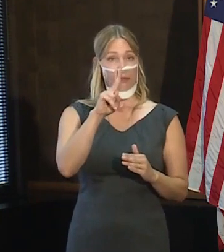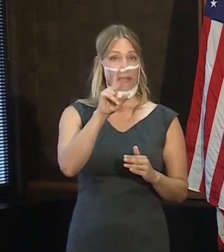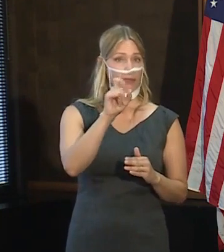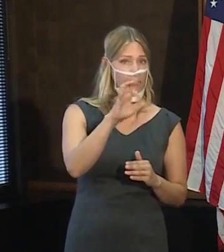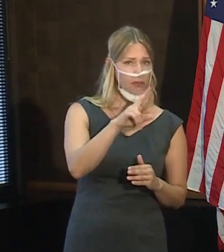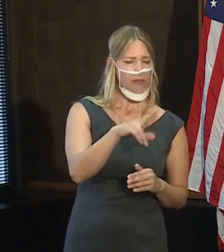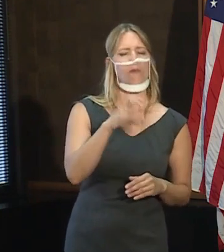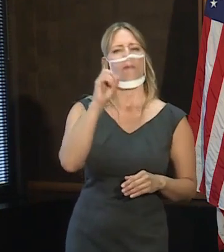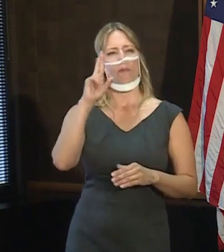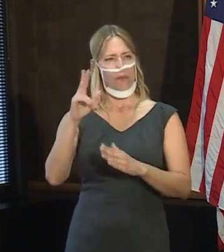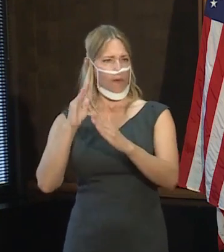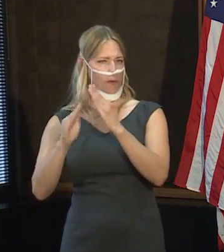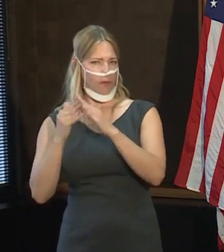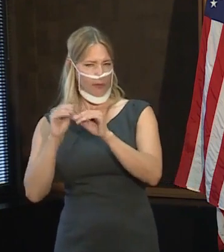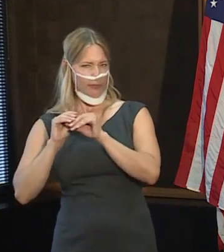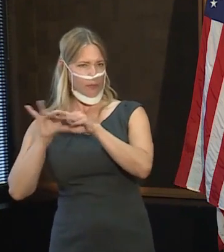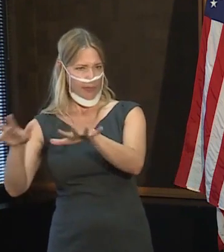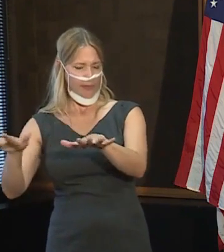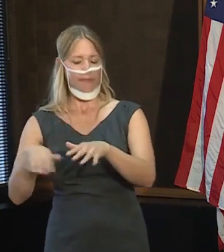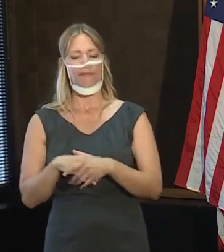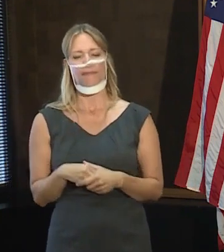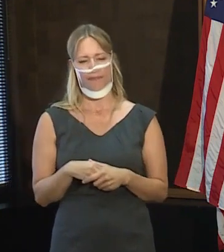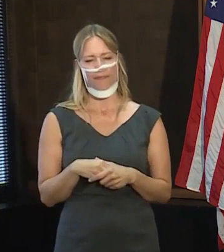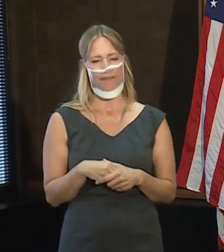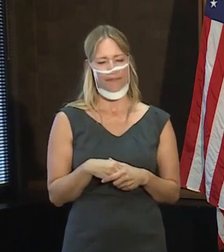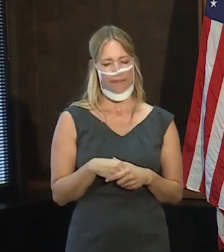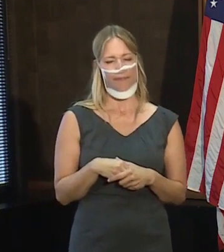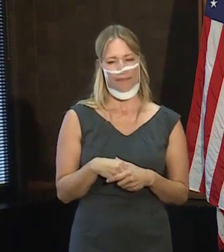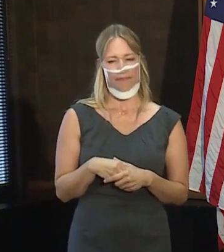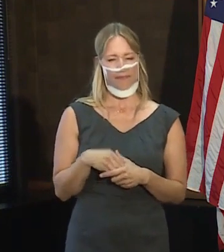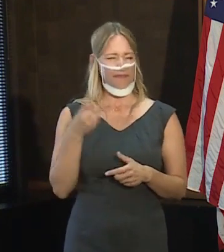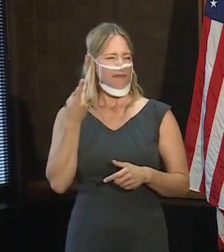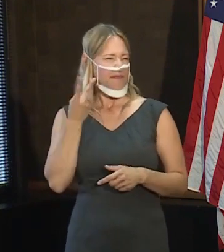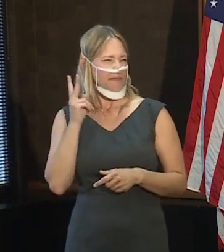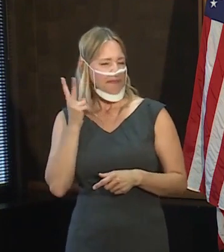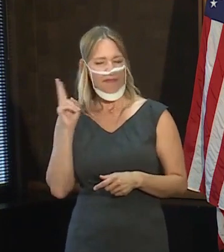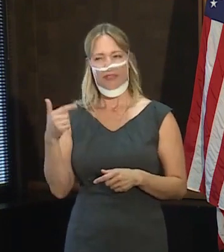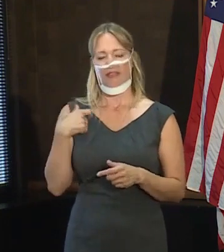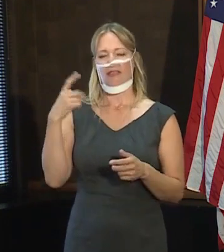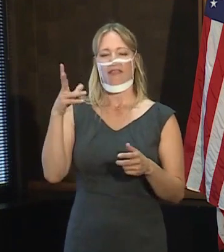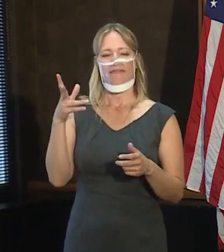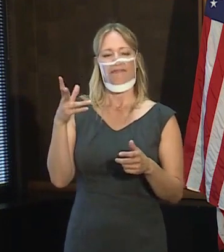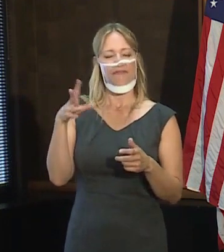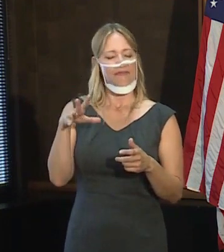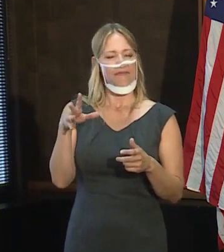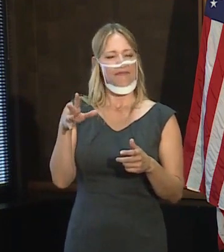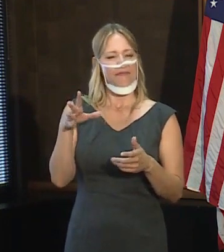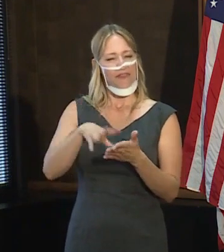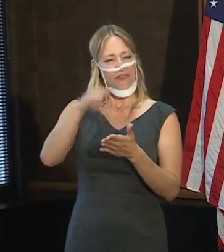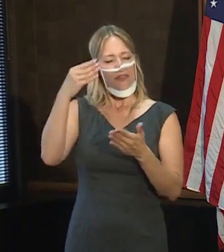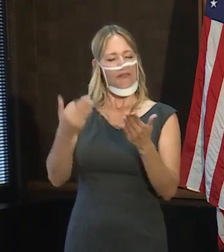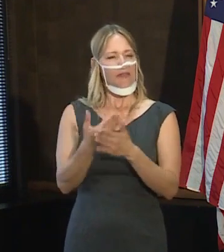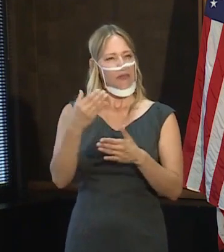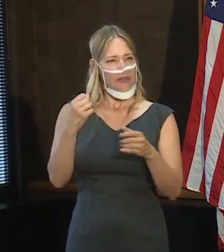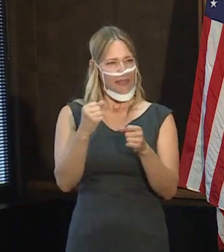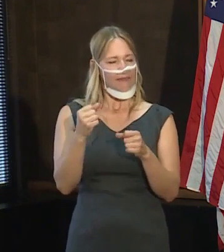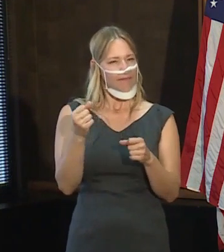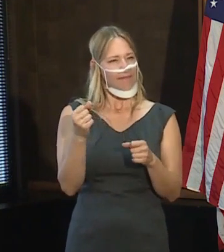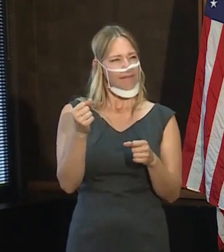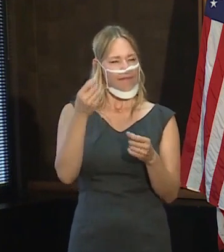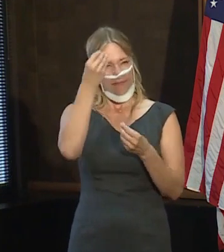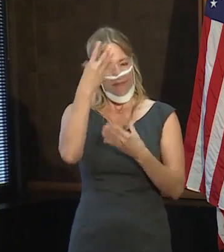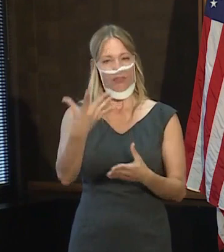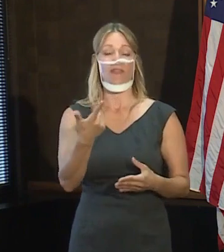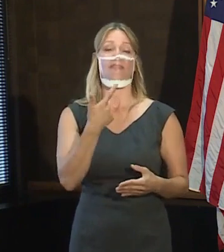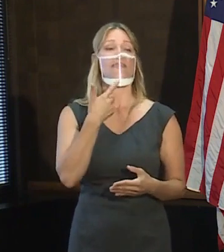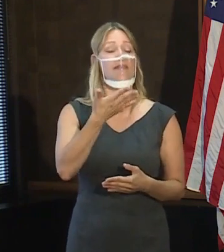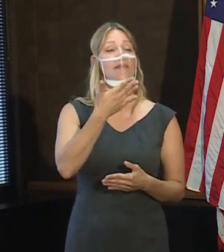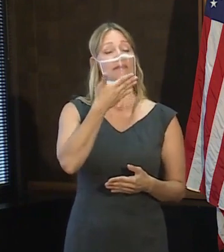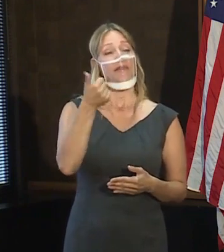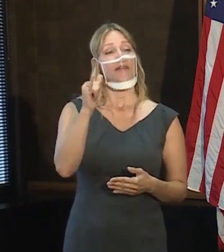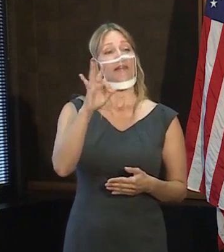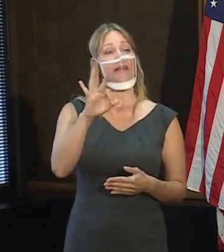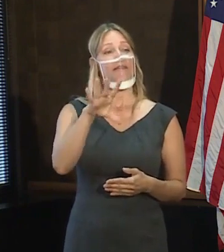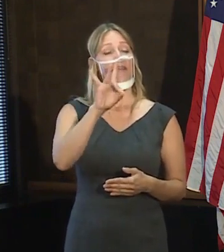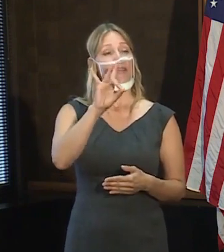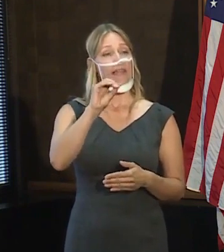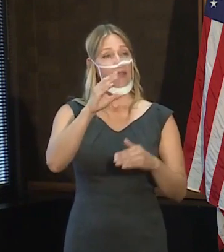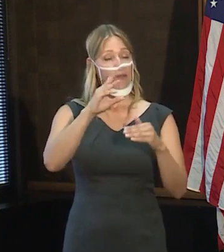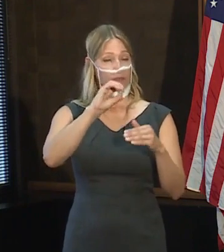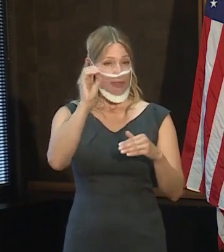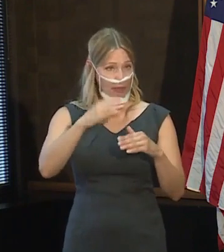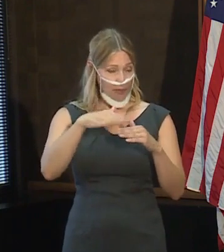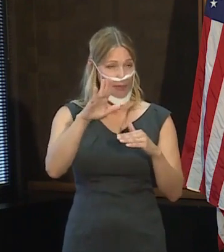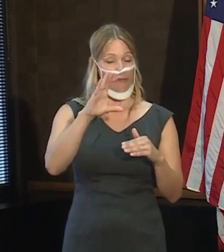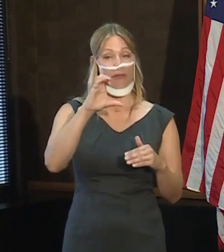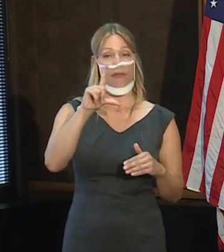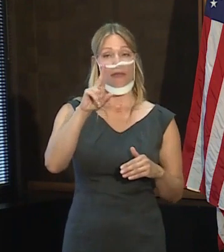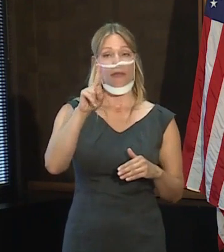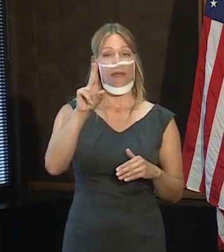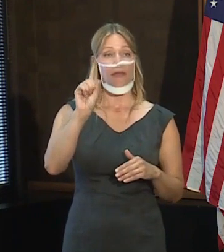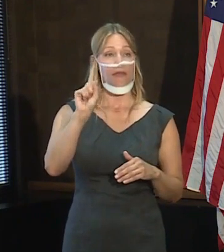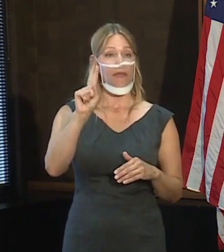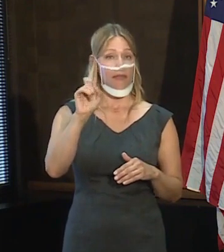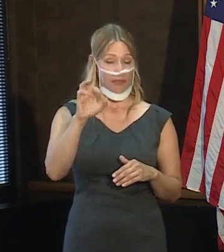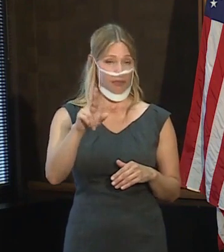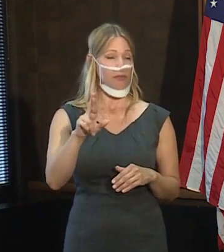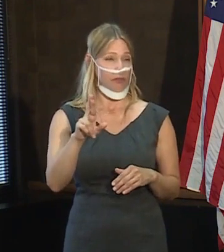IS IT WHAT WE ARE SEEING IN OUR COMMUNITY CLUSTERS OR DUE TO COMMUNITY SPREAD A I HEARD SOME INTERESTING STATISTIC THE OTHER DAY THAT REALLY IT WOULD BE BEST IF YOU HAD 80% OF YOUR